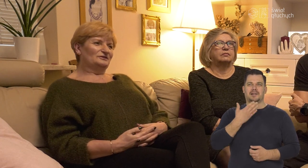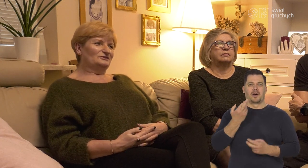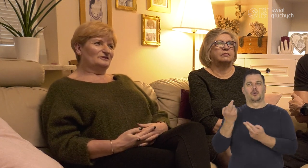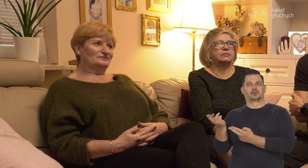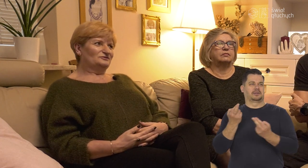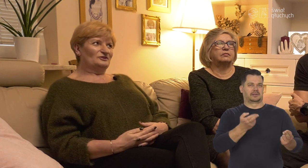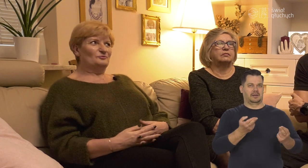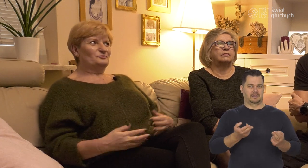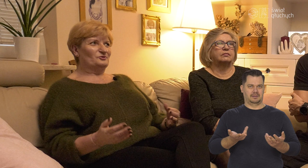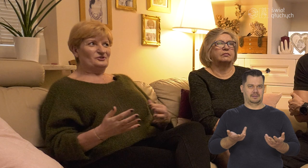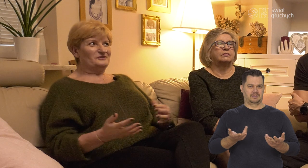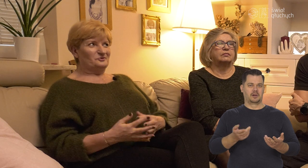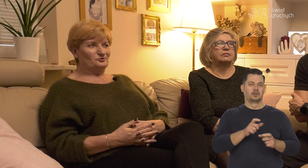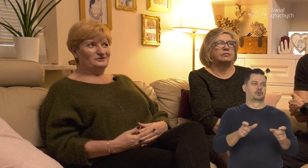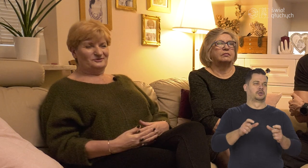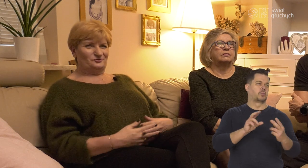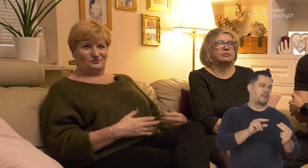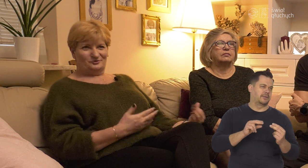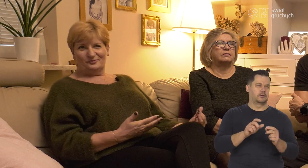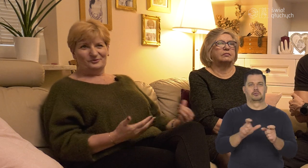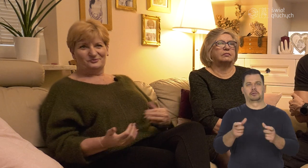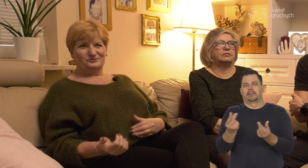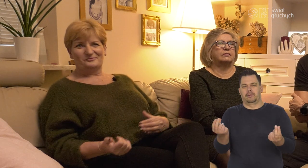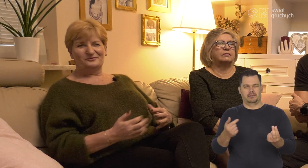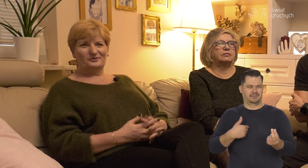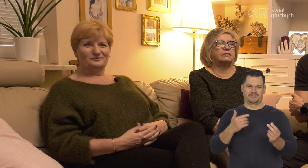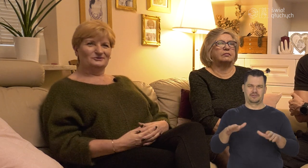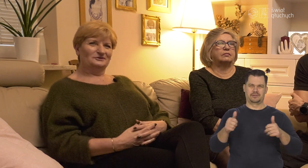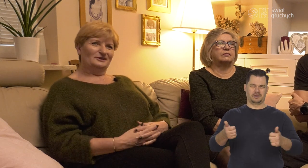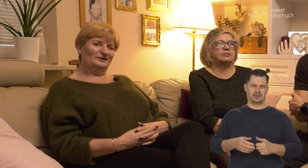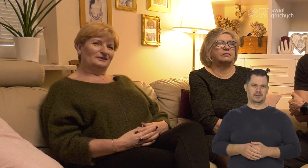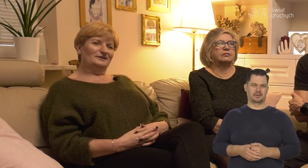It doesn't make any difference to me whether they speak or not